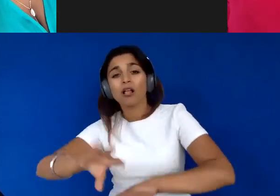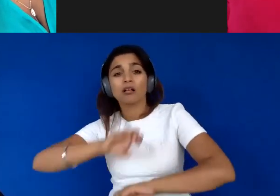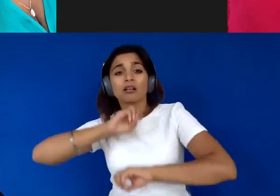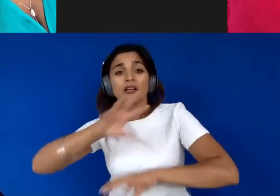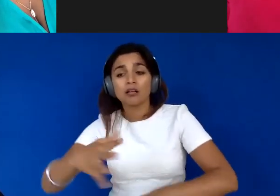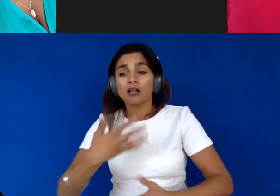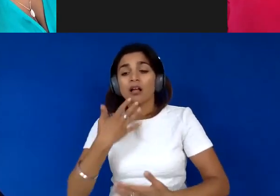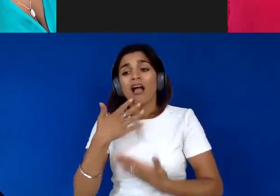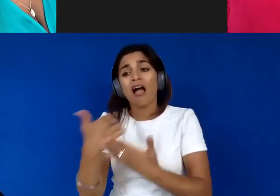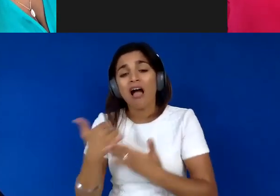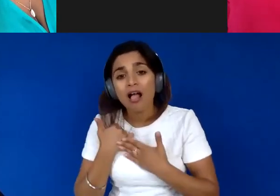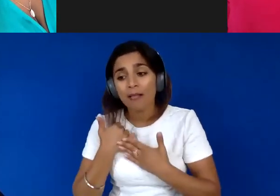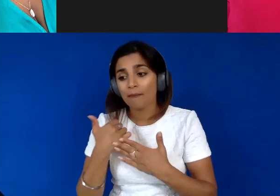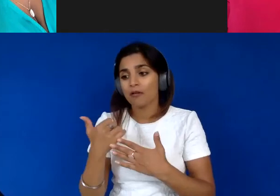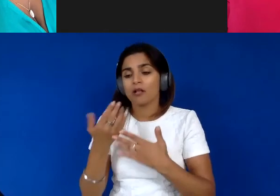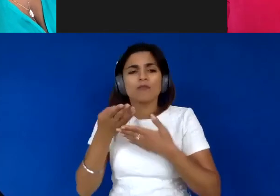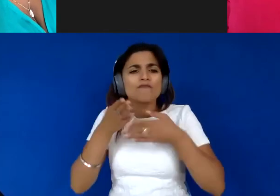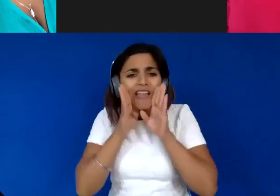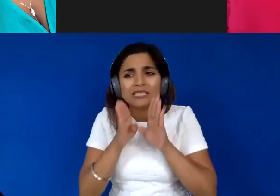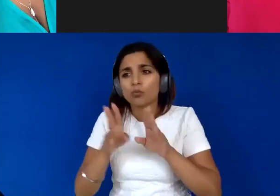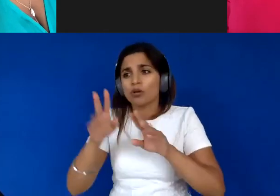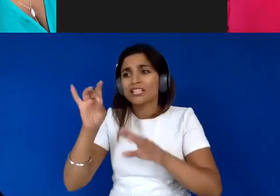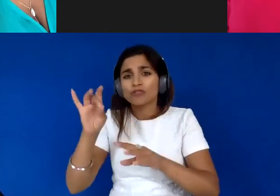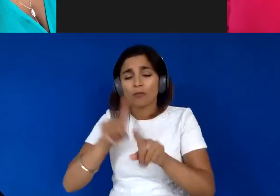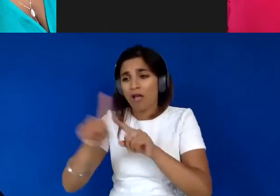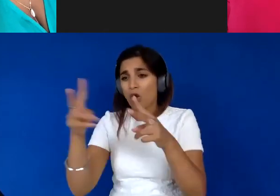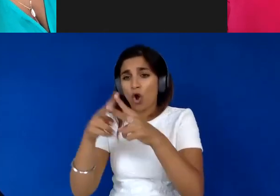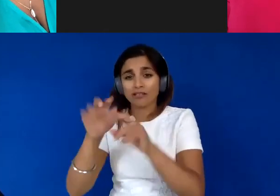media trying to get in contact with friends and family and just knowing the